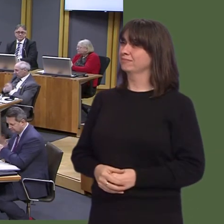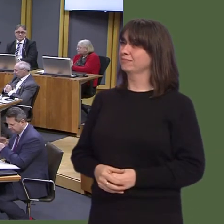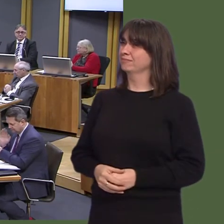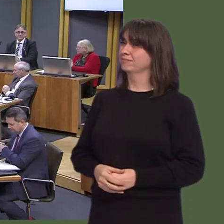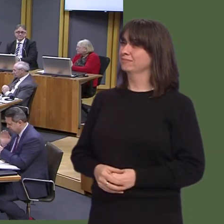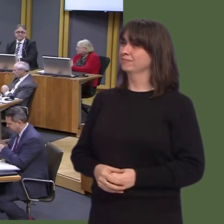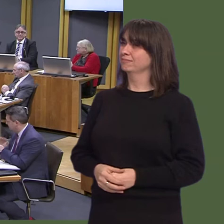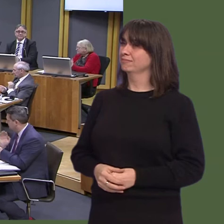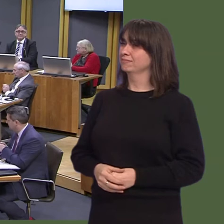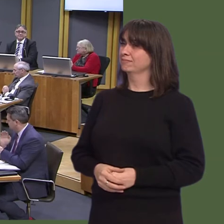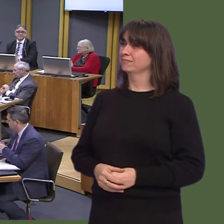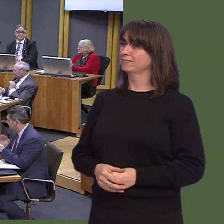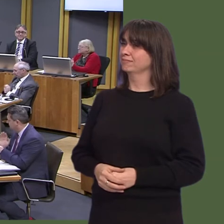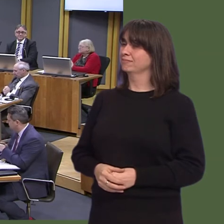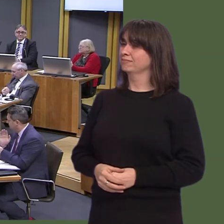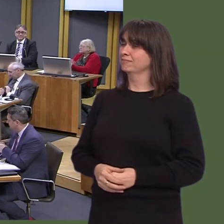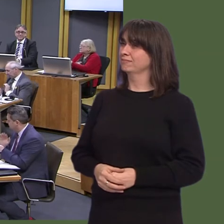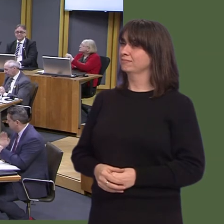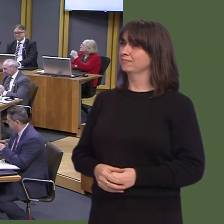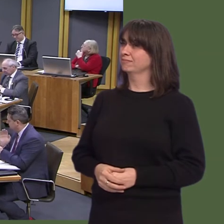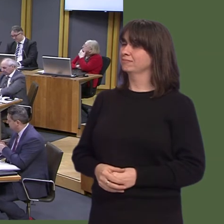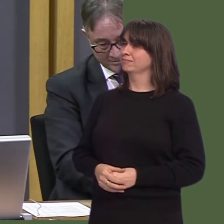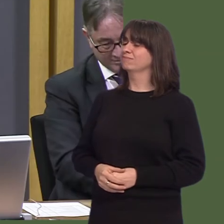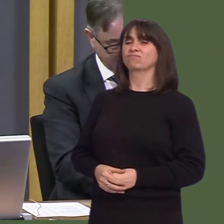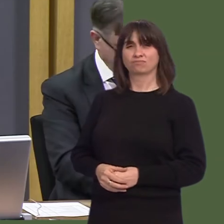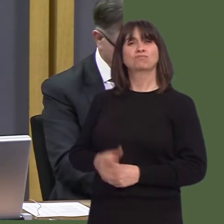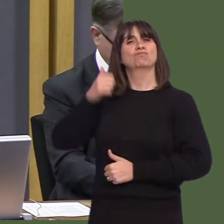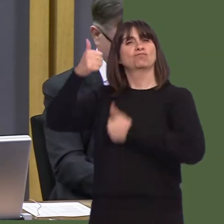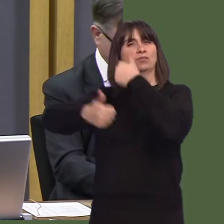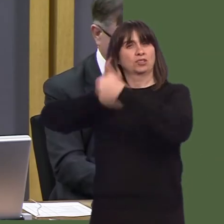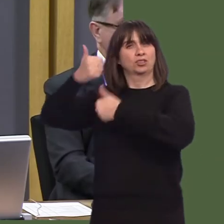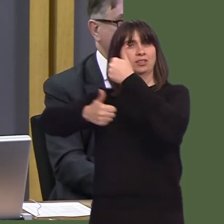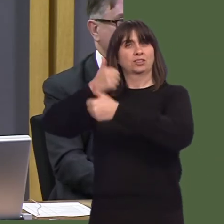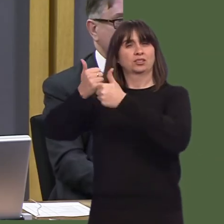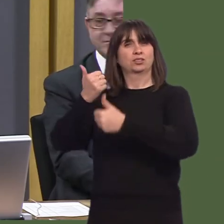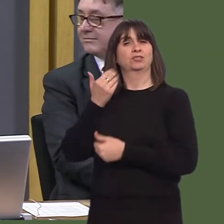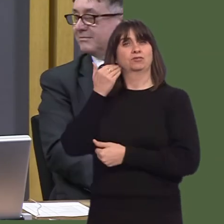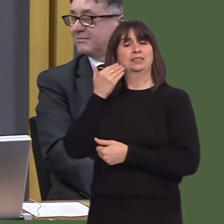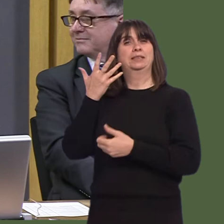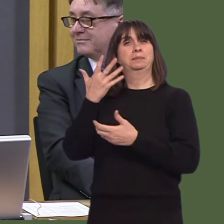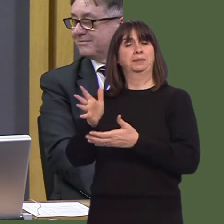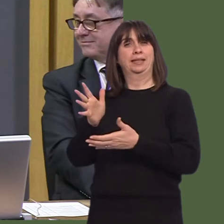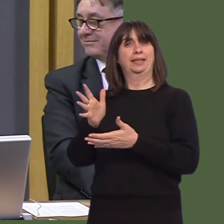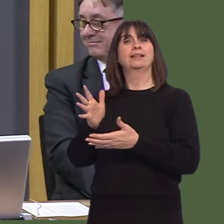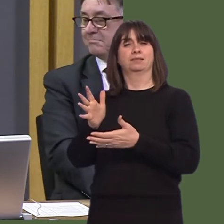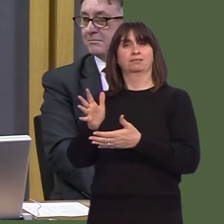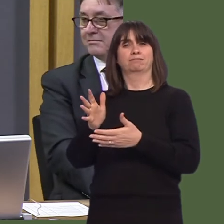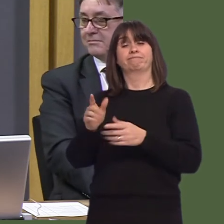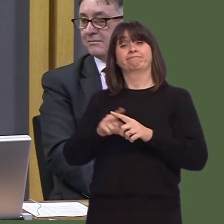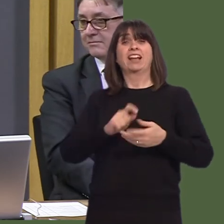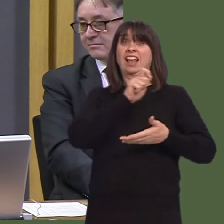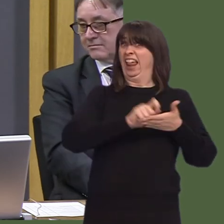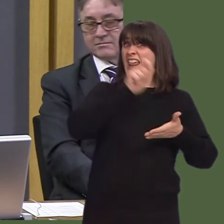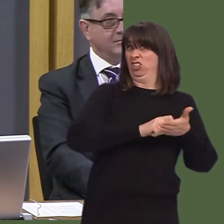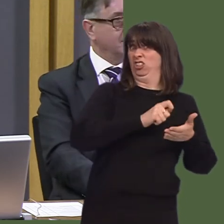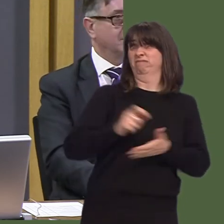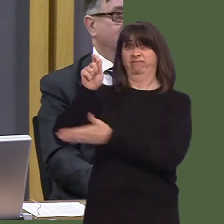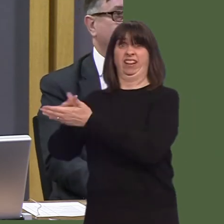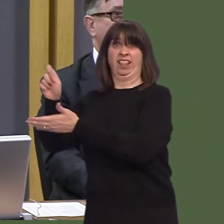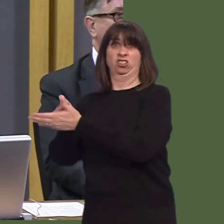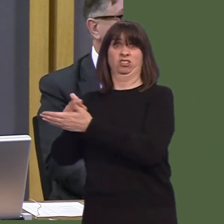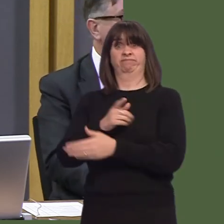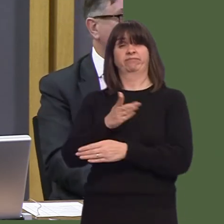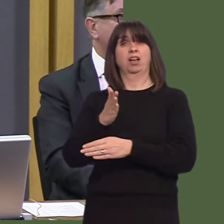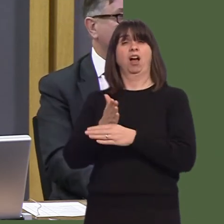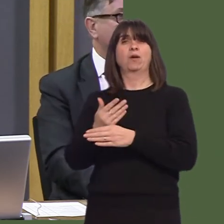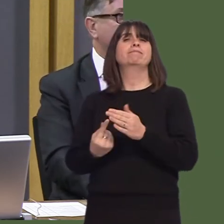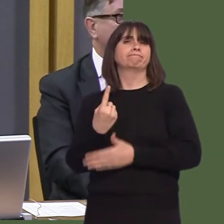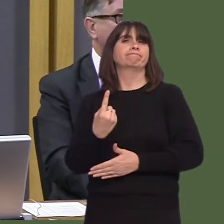Will the First Minister outline how the Welsh Government is tackling poverty in South Wales